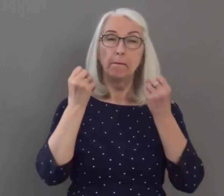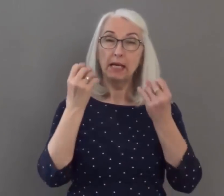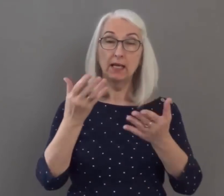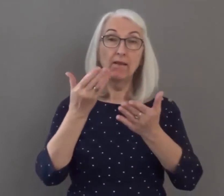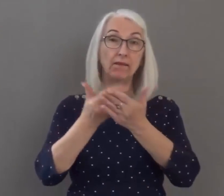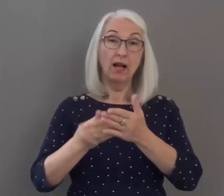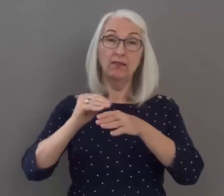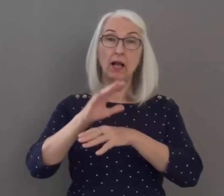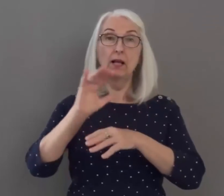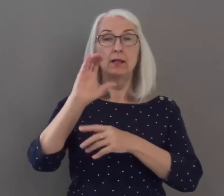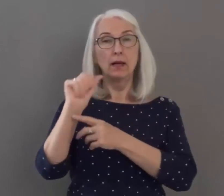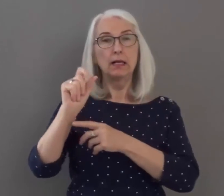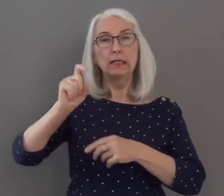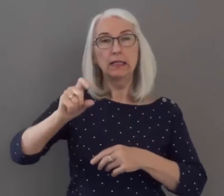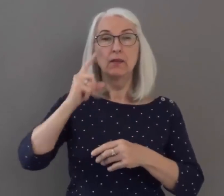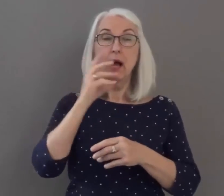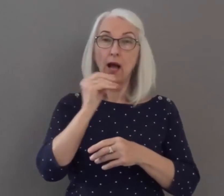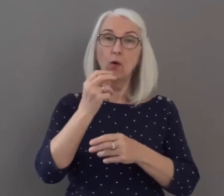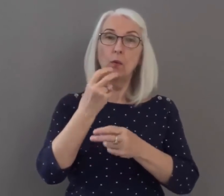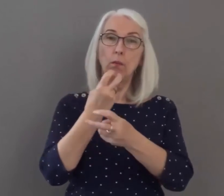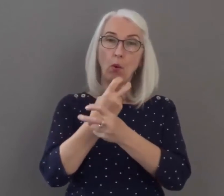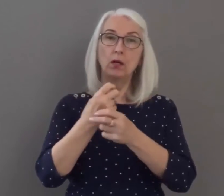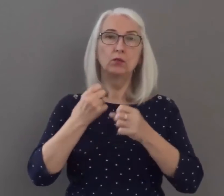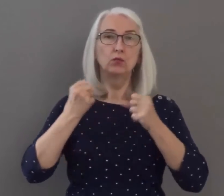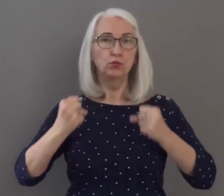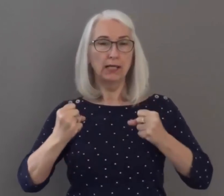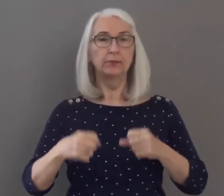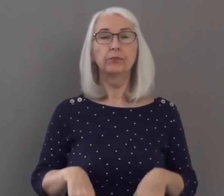Many factors affect calcium needs and bone strength.